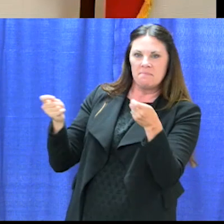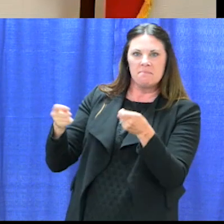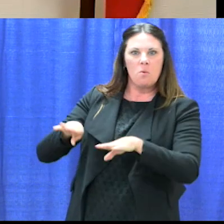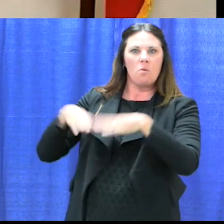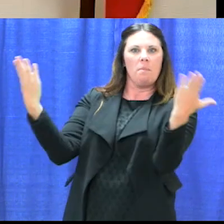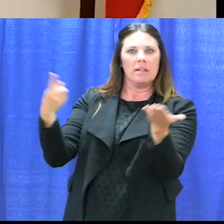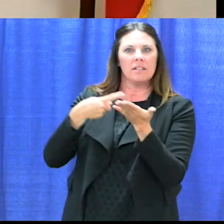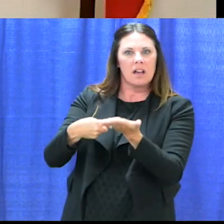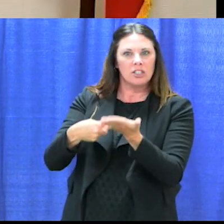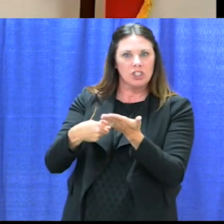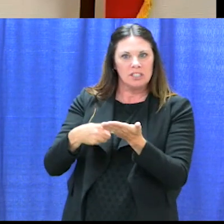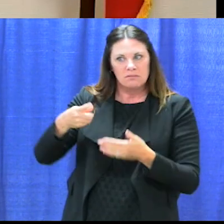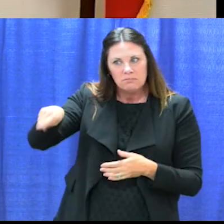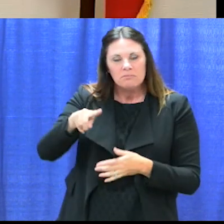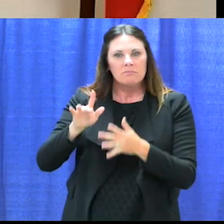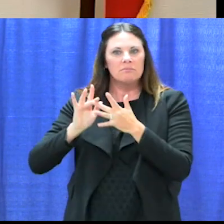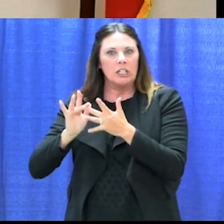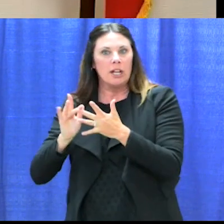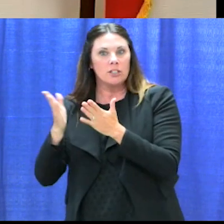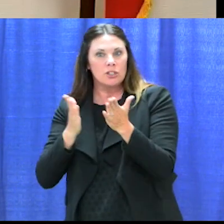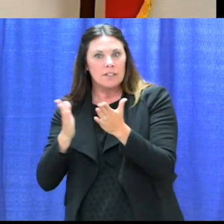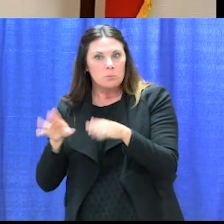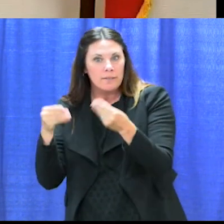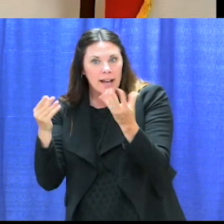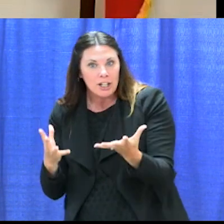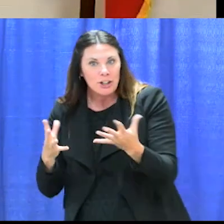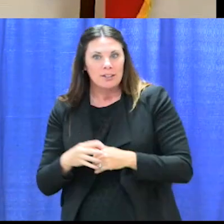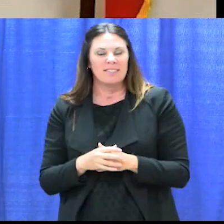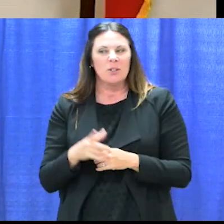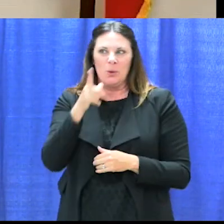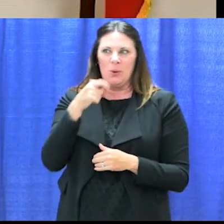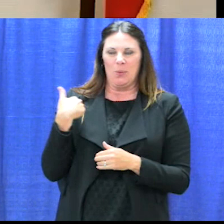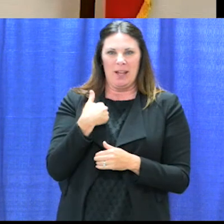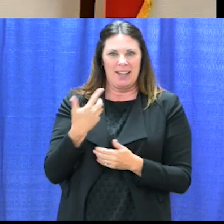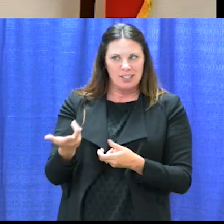from Internet service providers who are glad to host us our guest today for frank conversation